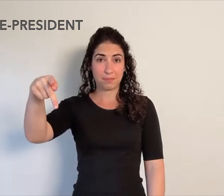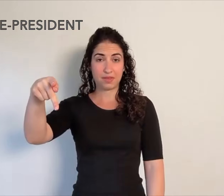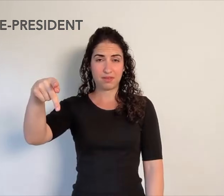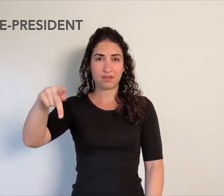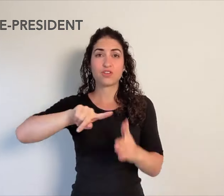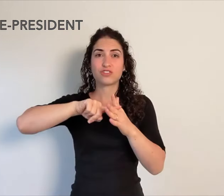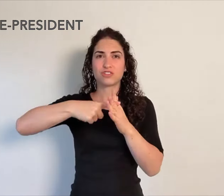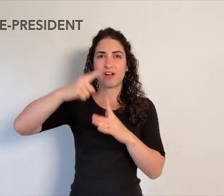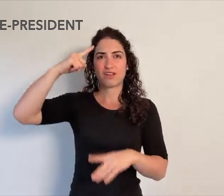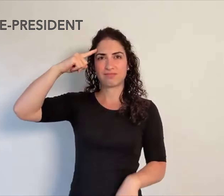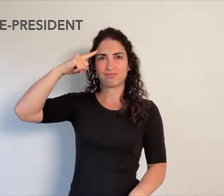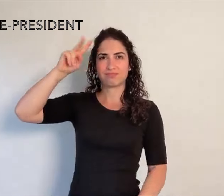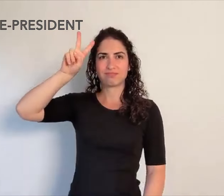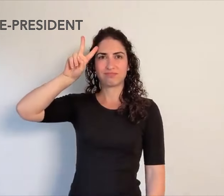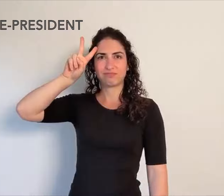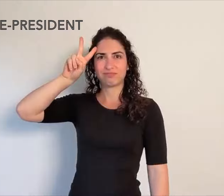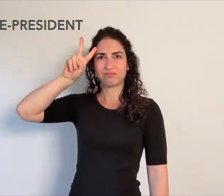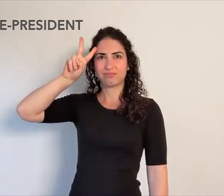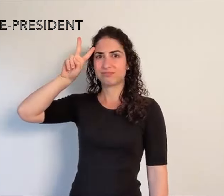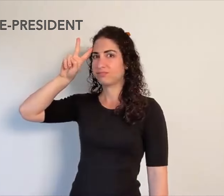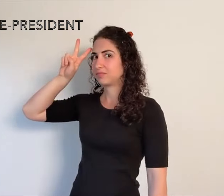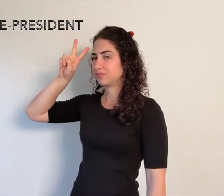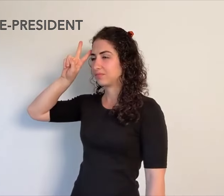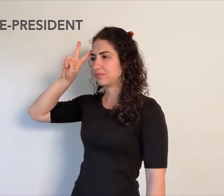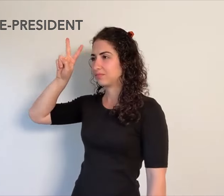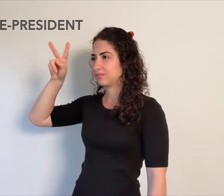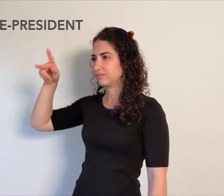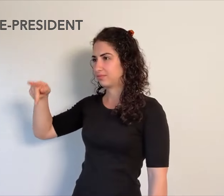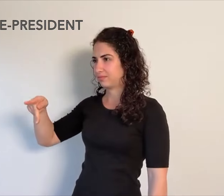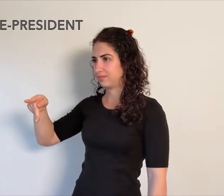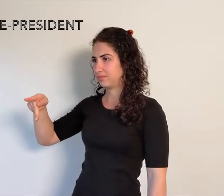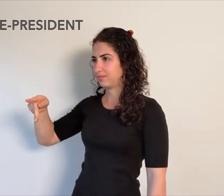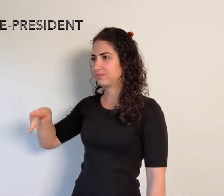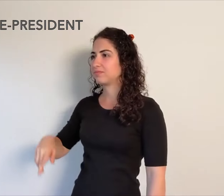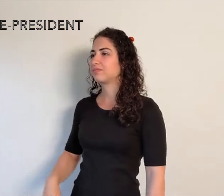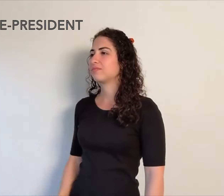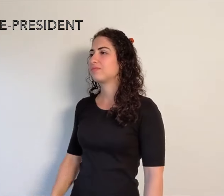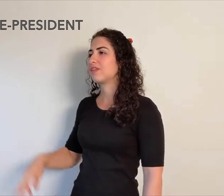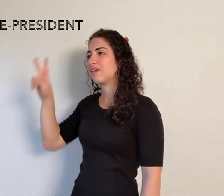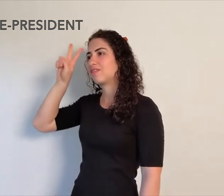VP starting at the temple -- VICE-PRESIDENT